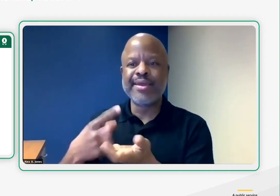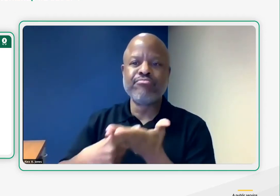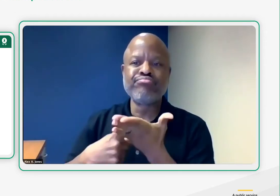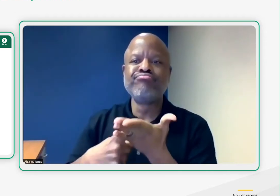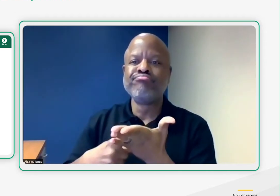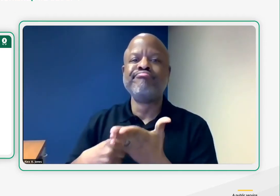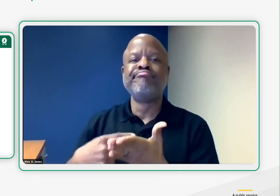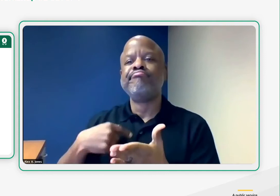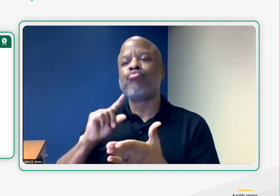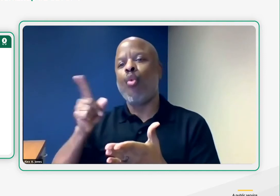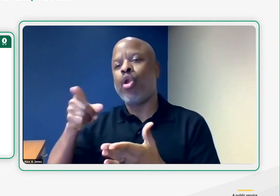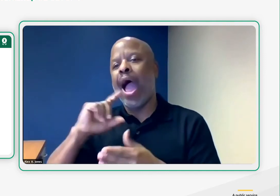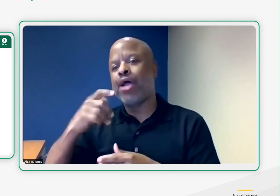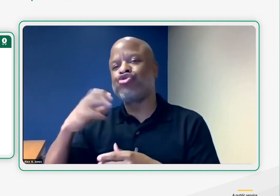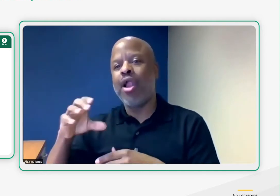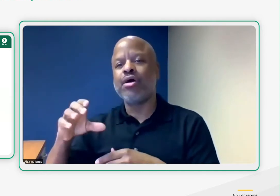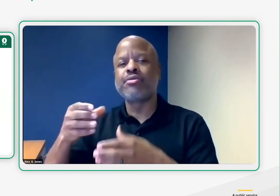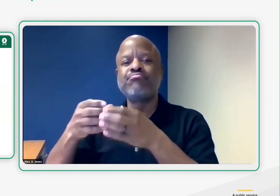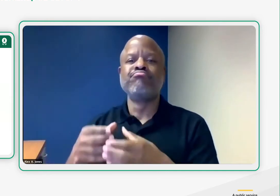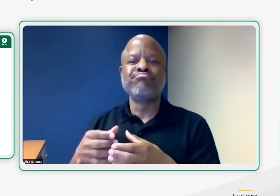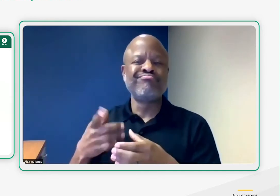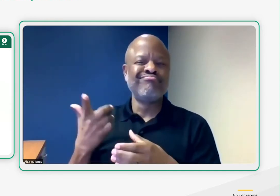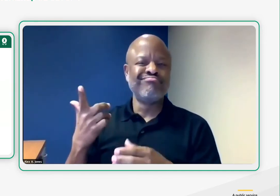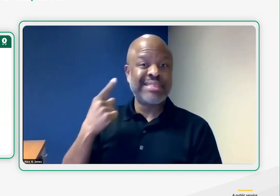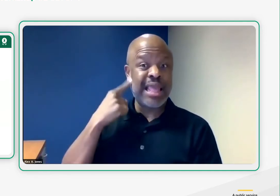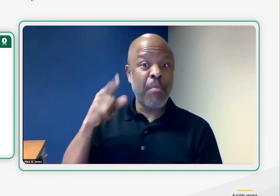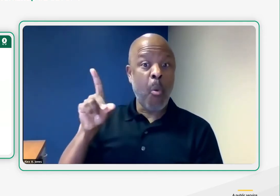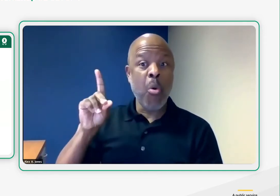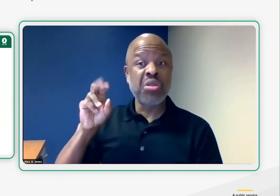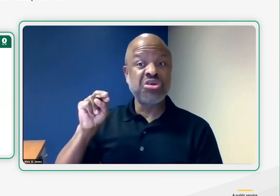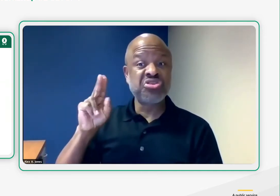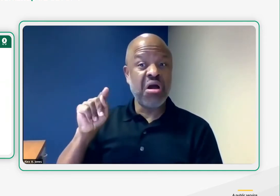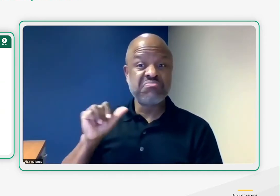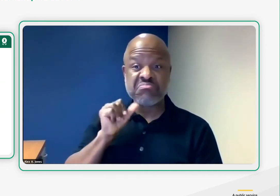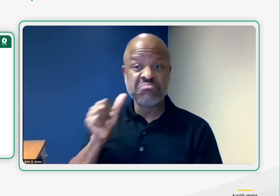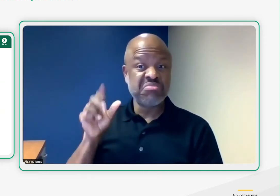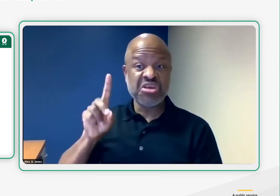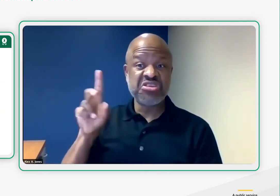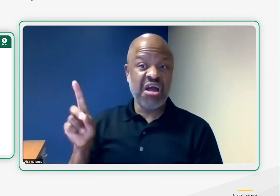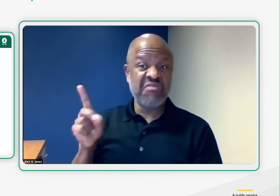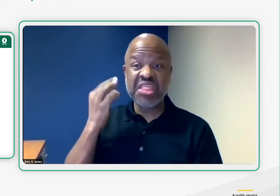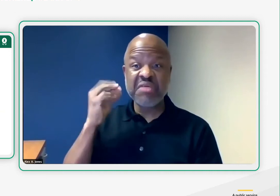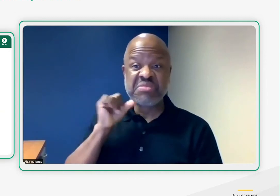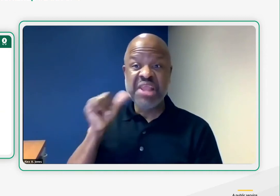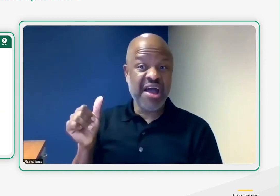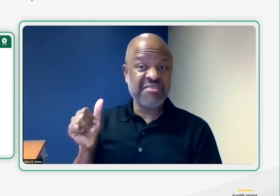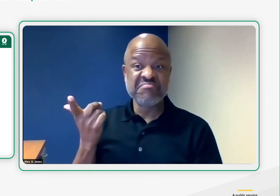a team member, taking them out to a hot chocolate. And, you know, I'm not actually a big fan of Dunkin’ Donuts.